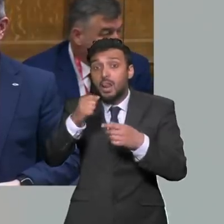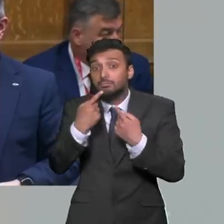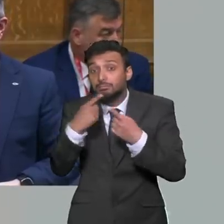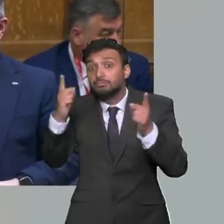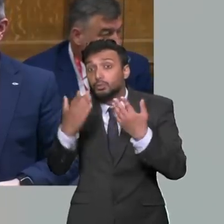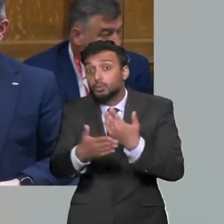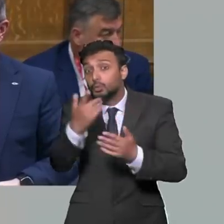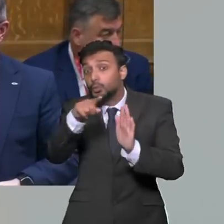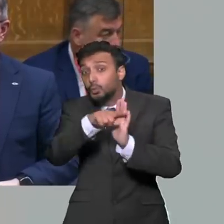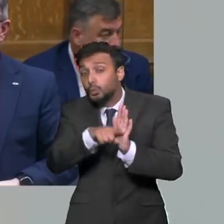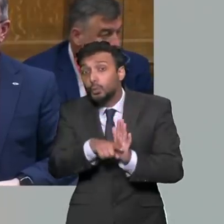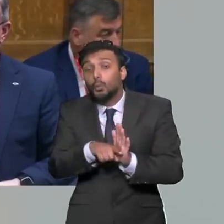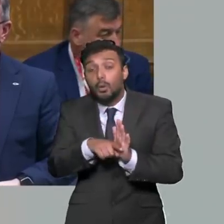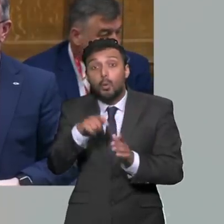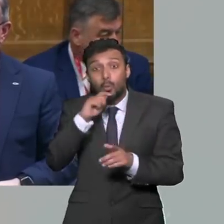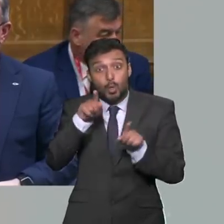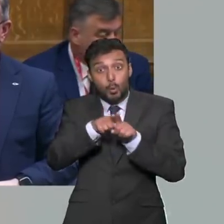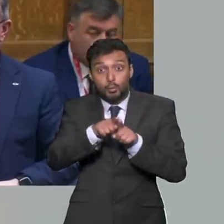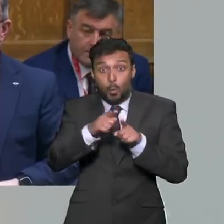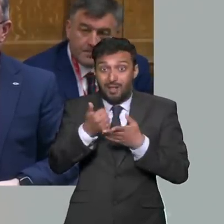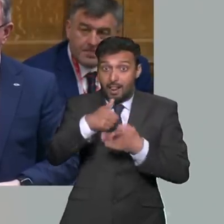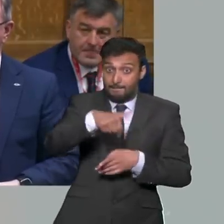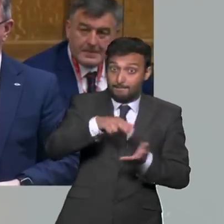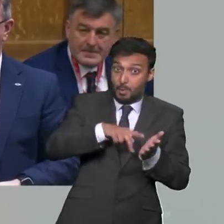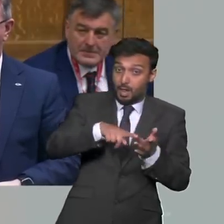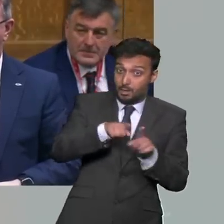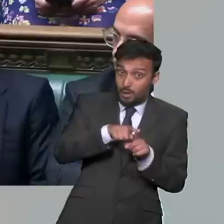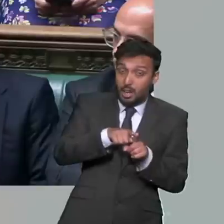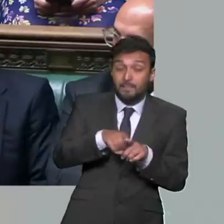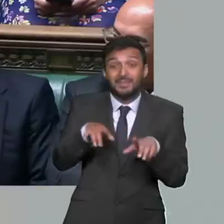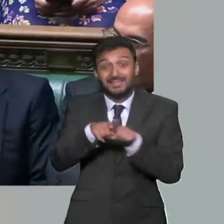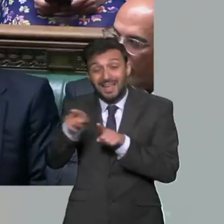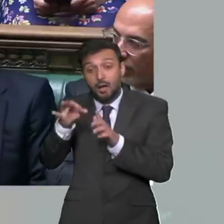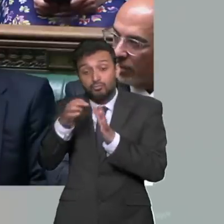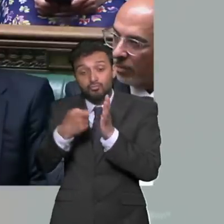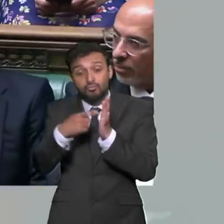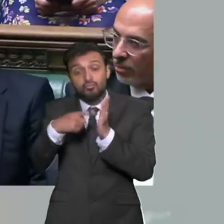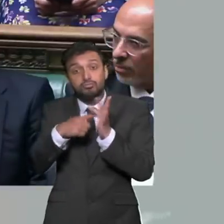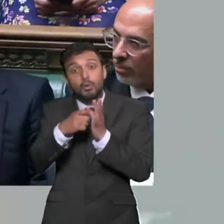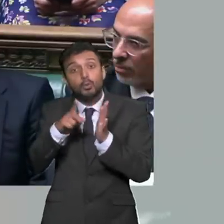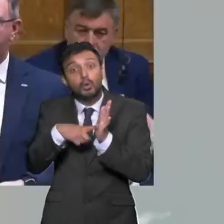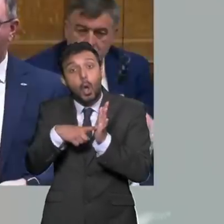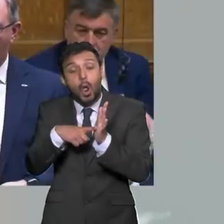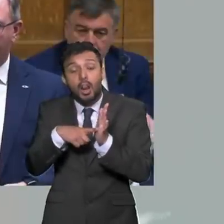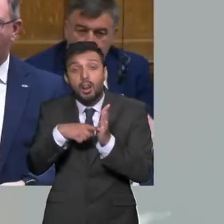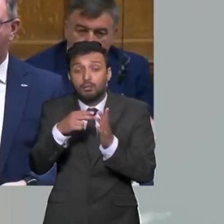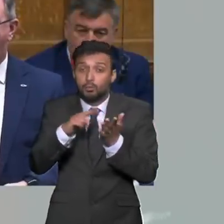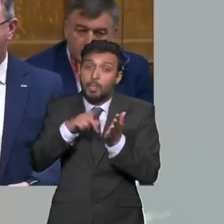Ireland, and that the protocol will not be allowed to prevent Northern Ireland citizens receiving the support they need from the Government at this time?